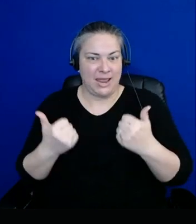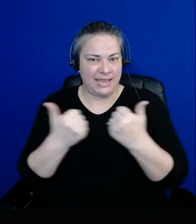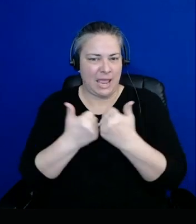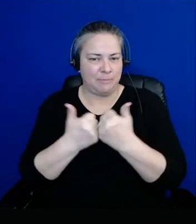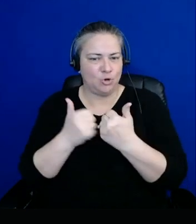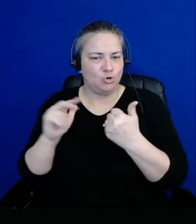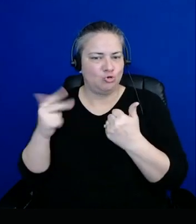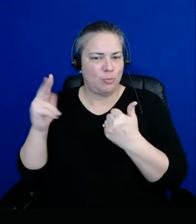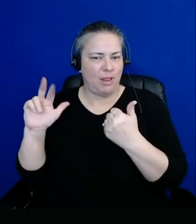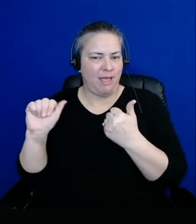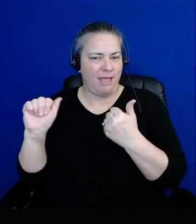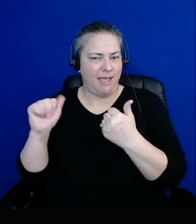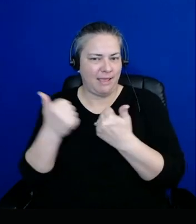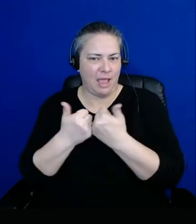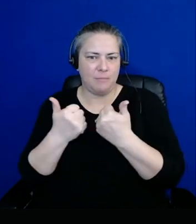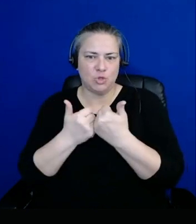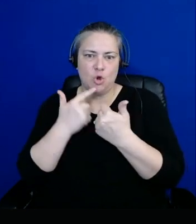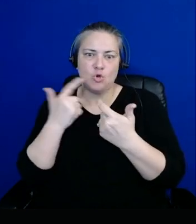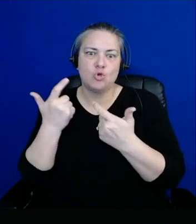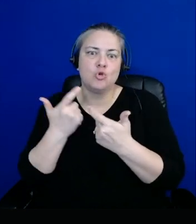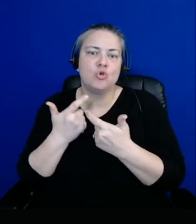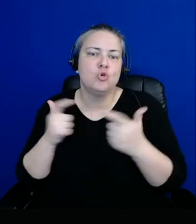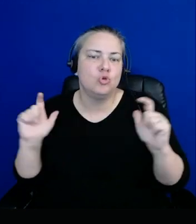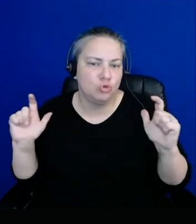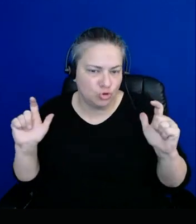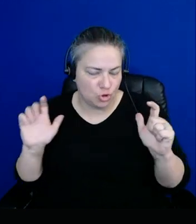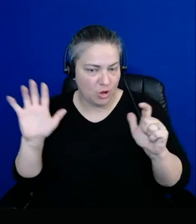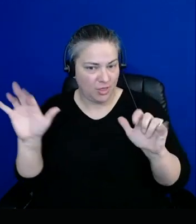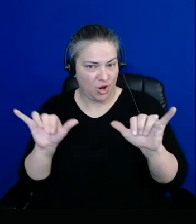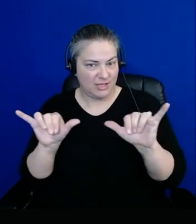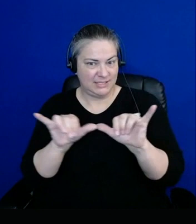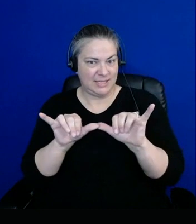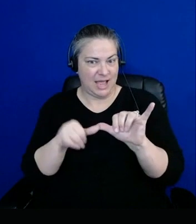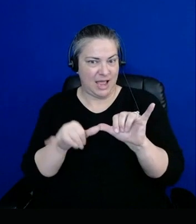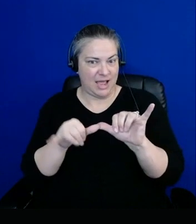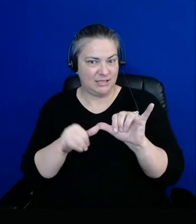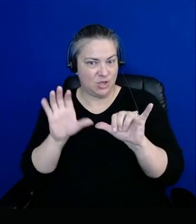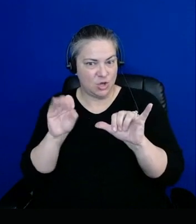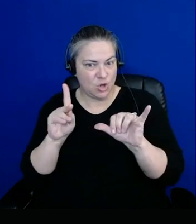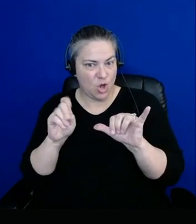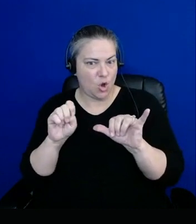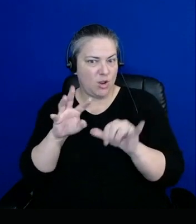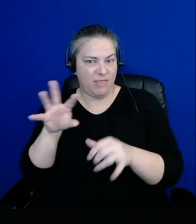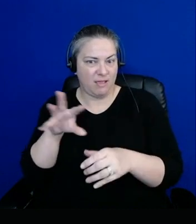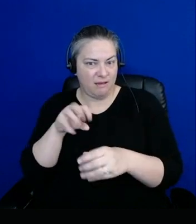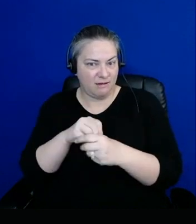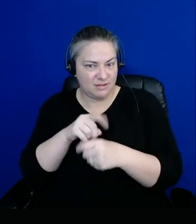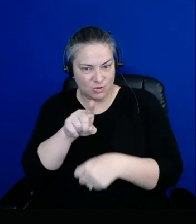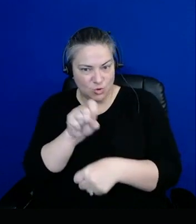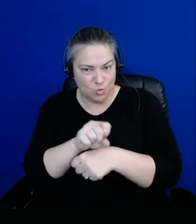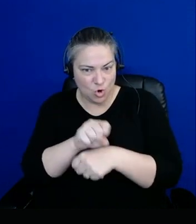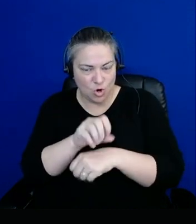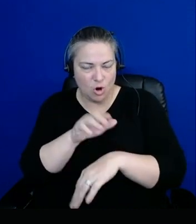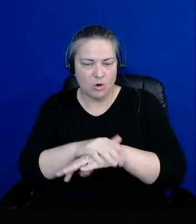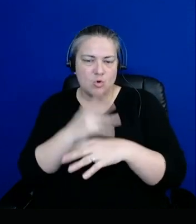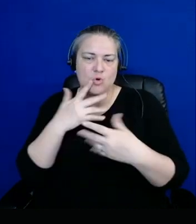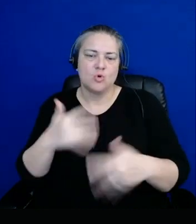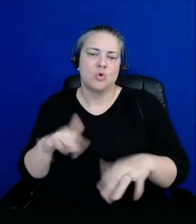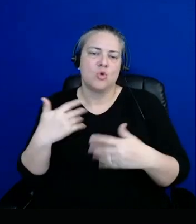in particular, triple-A games are massive. The size and the scale of the code and the content that you're working on, is much larger than what